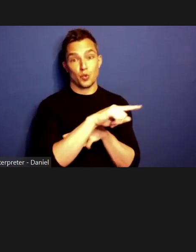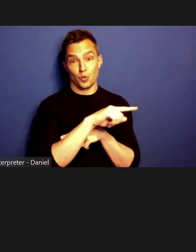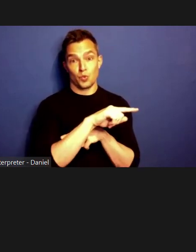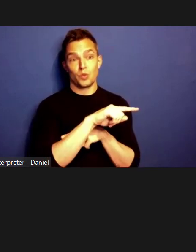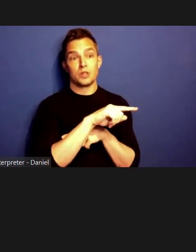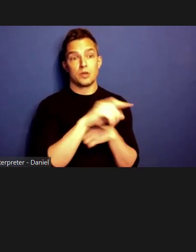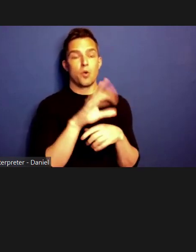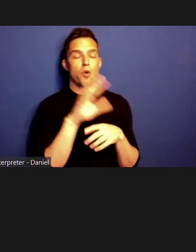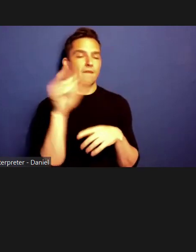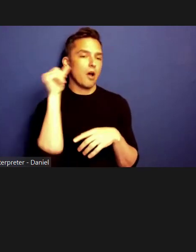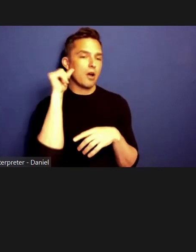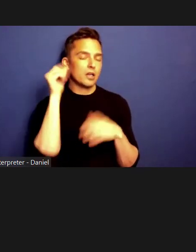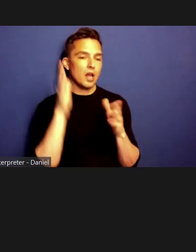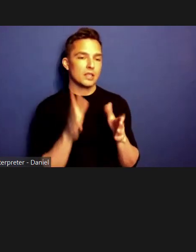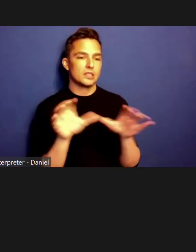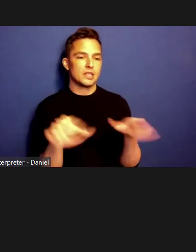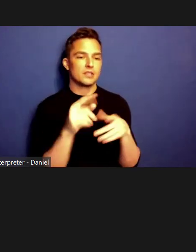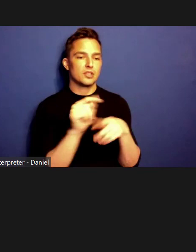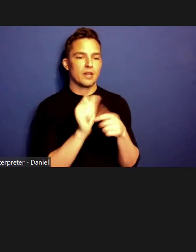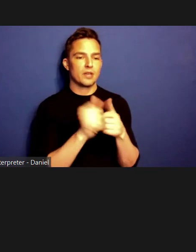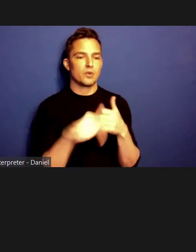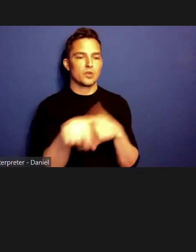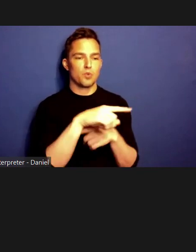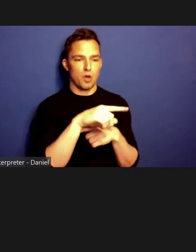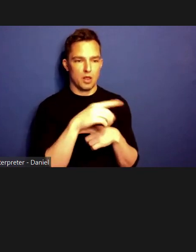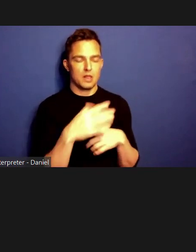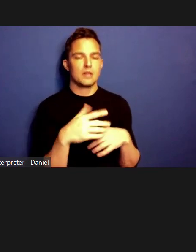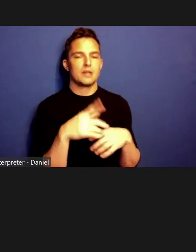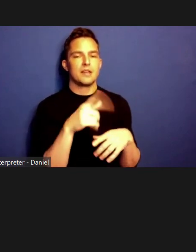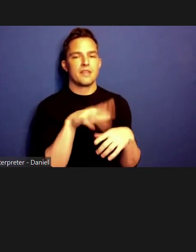are probably going to say, don't worry about what the error message